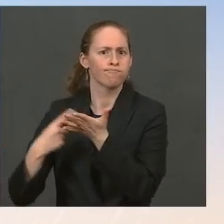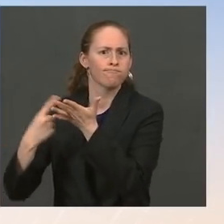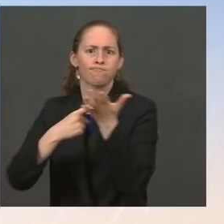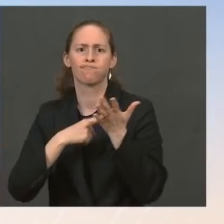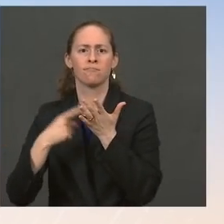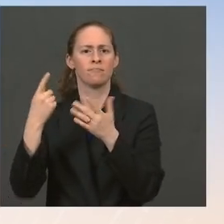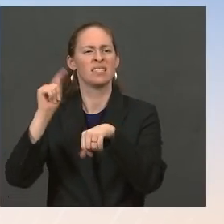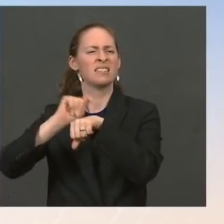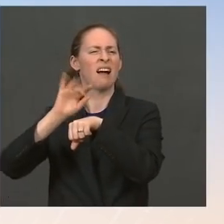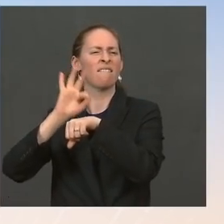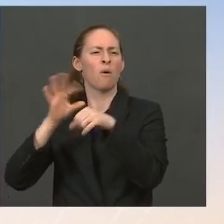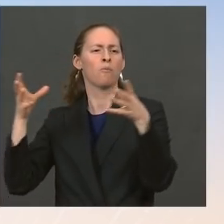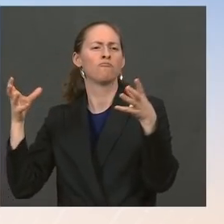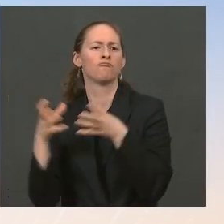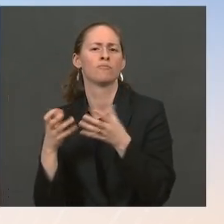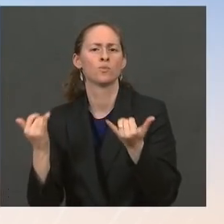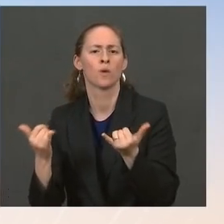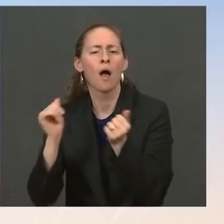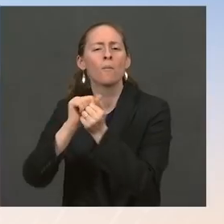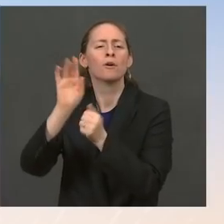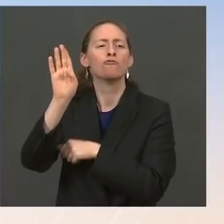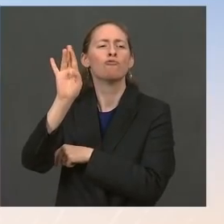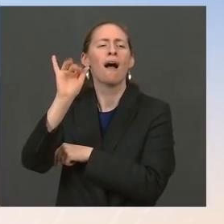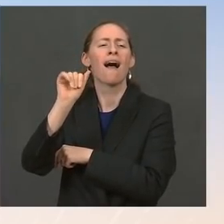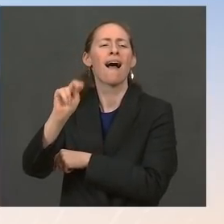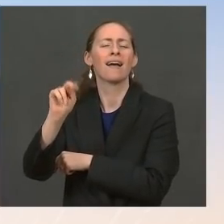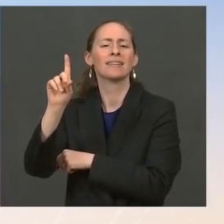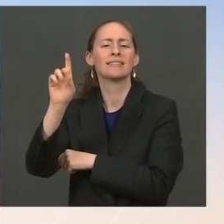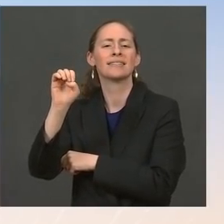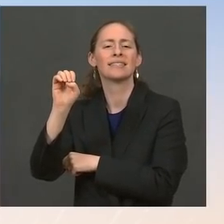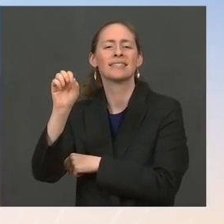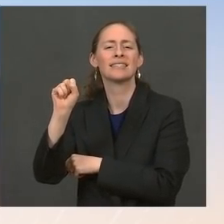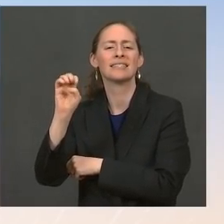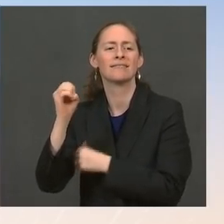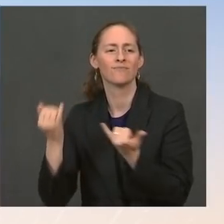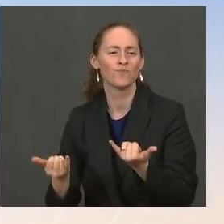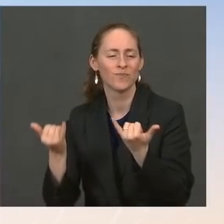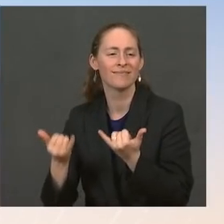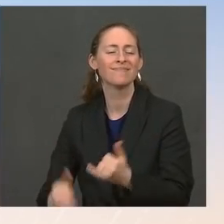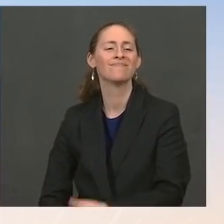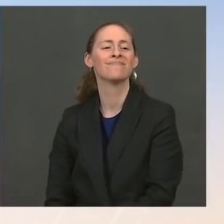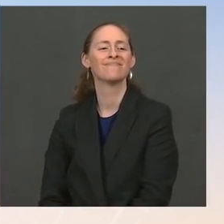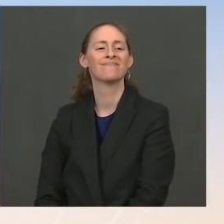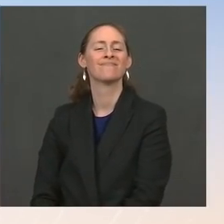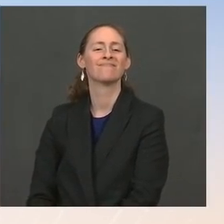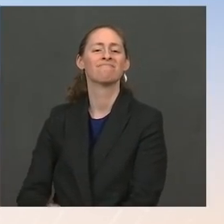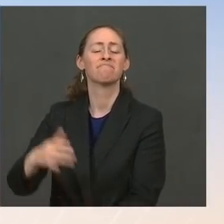senior staff from across the White House -- Gina McCarthy, Susan Rice, Louisa Terrell, Evan Ryan, and Jason Miller.